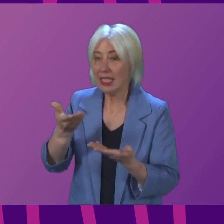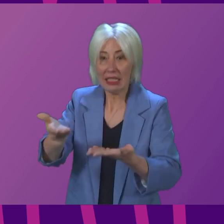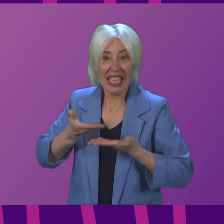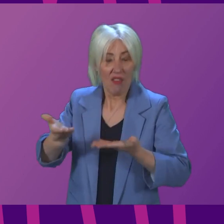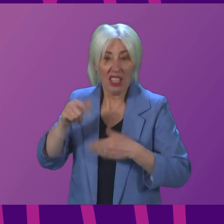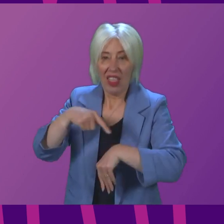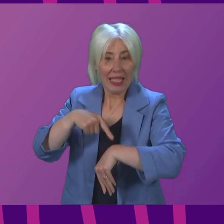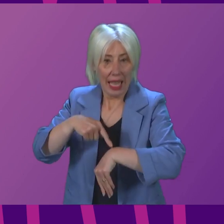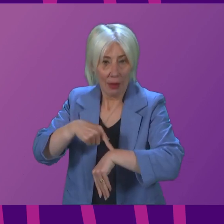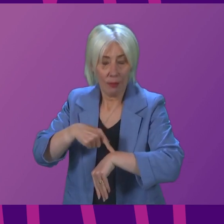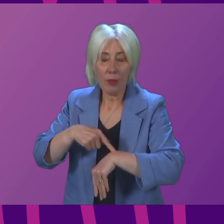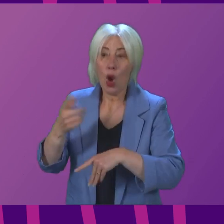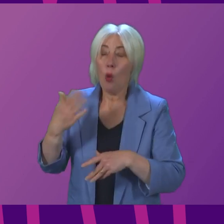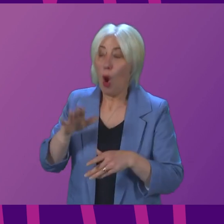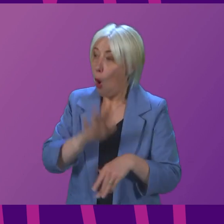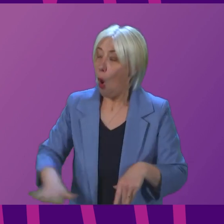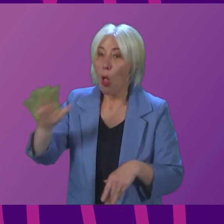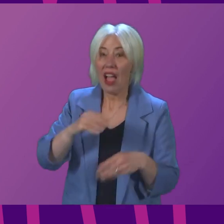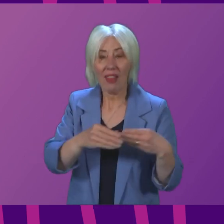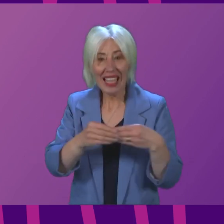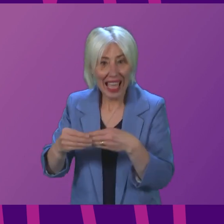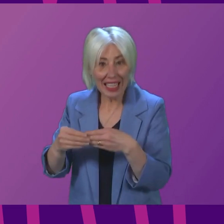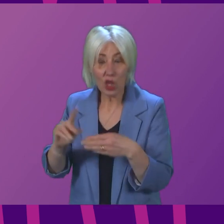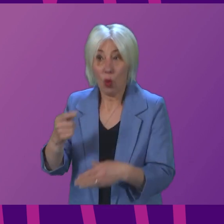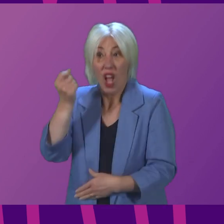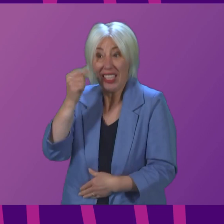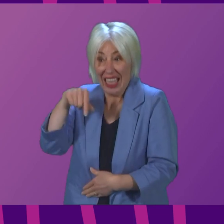All nations developed guidance on the basis of what we understood at the time.